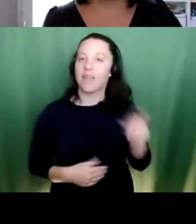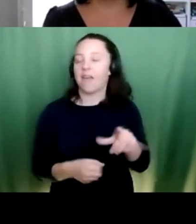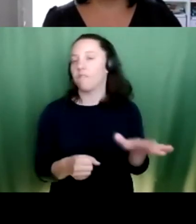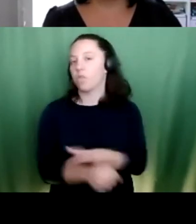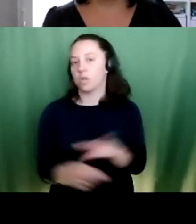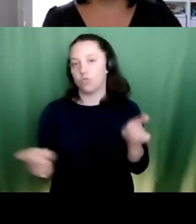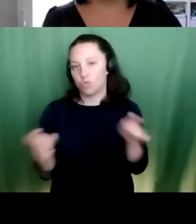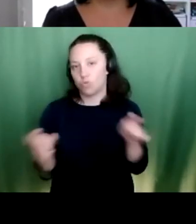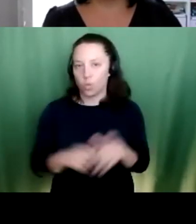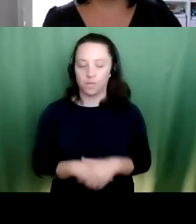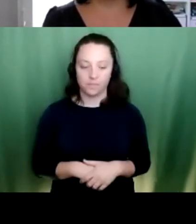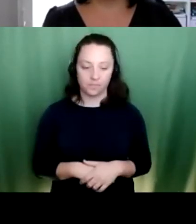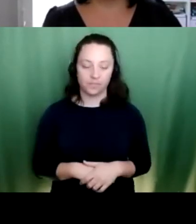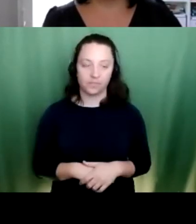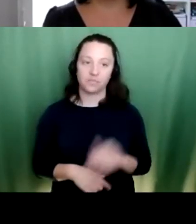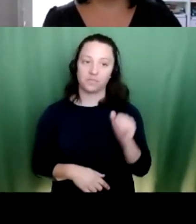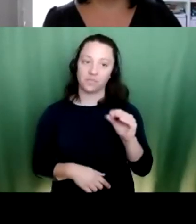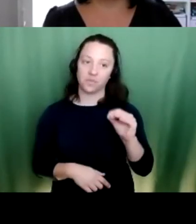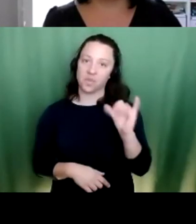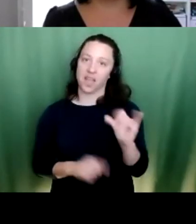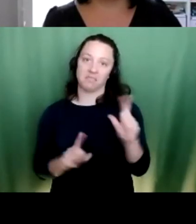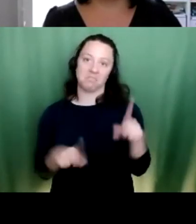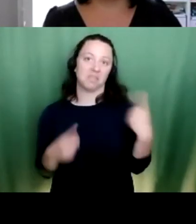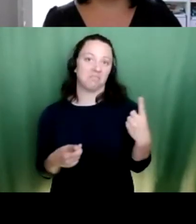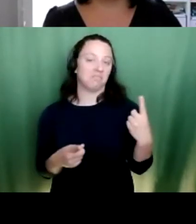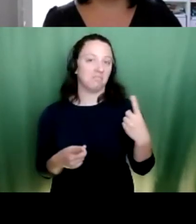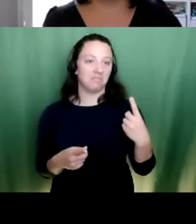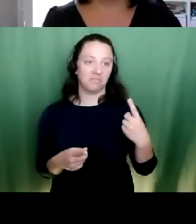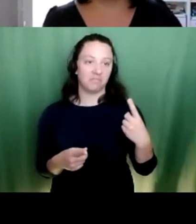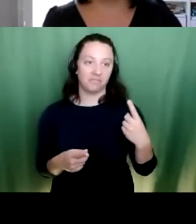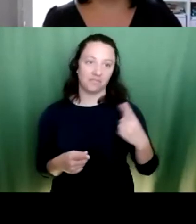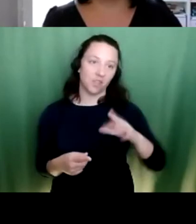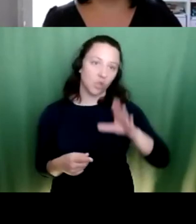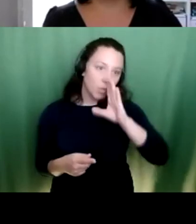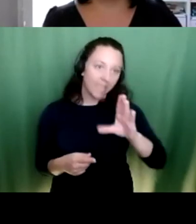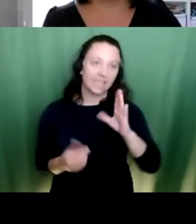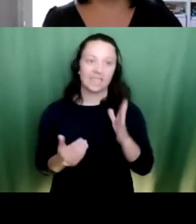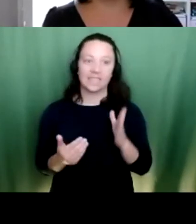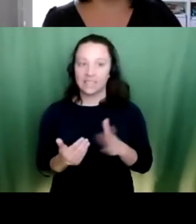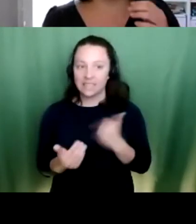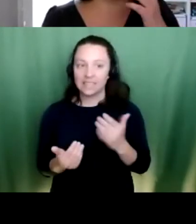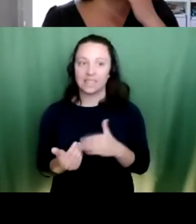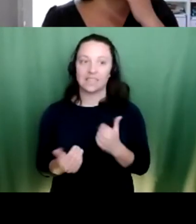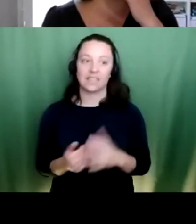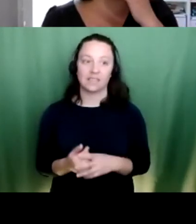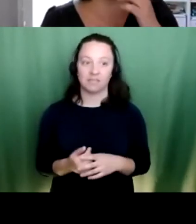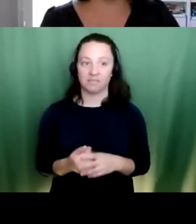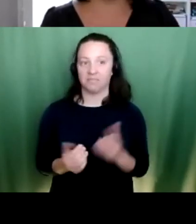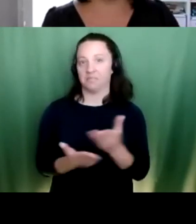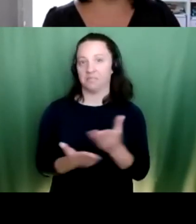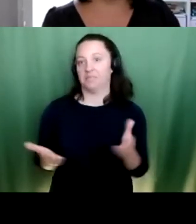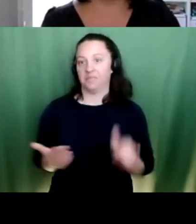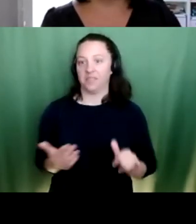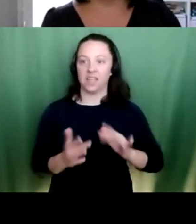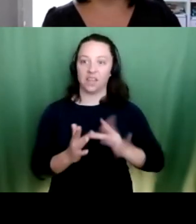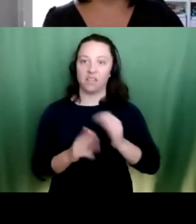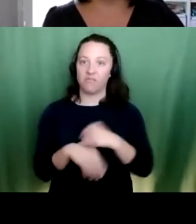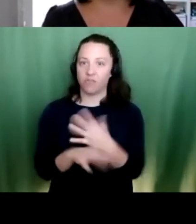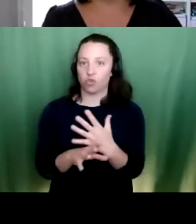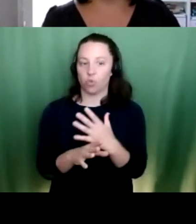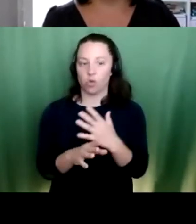and so that's just been one of the direct easy things that the virtual realm as allowed them